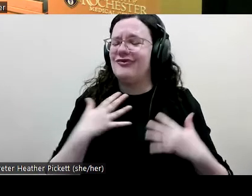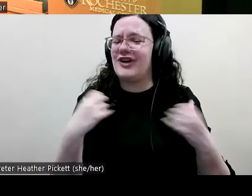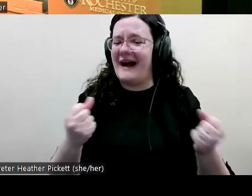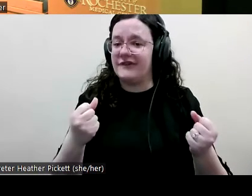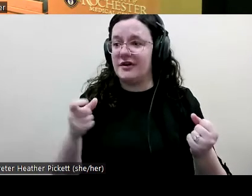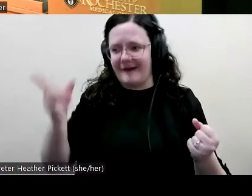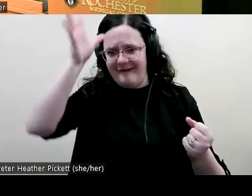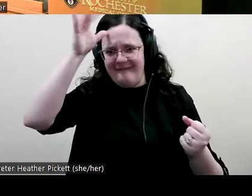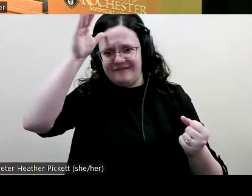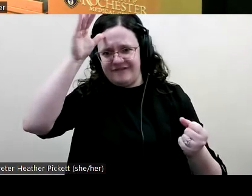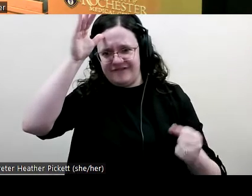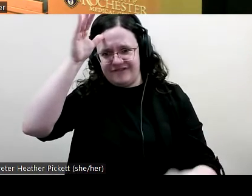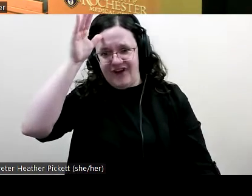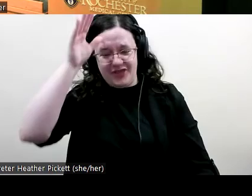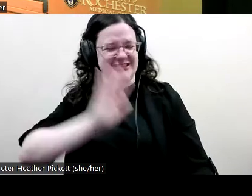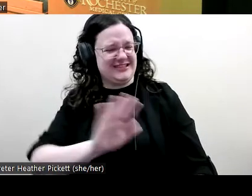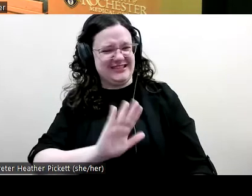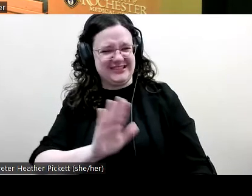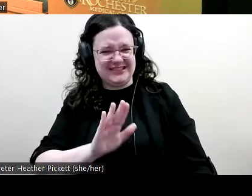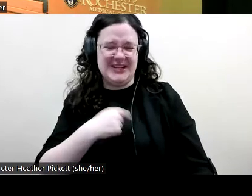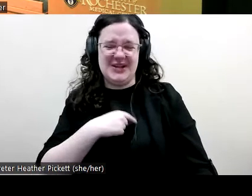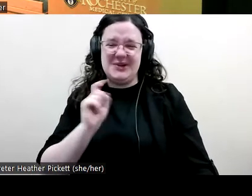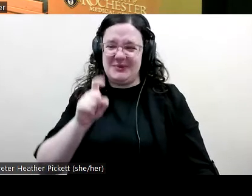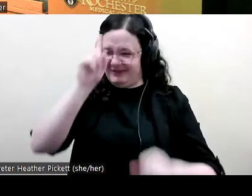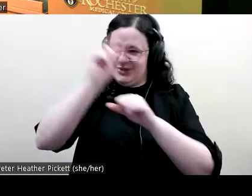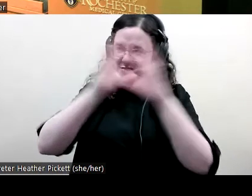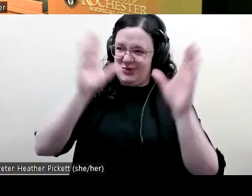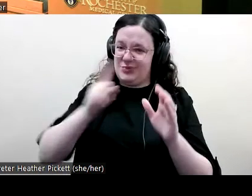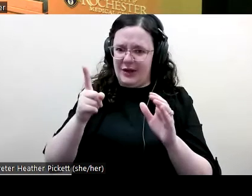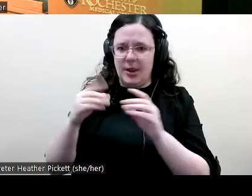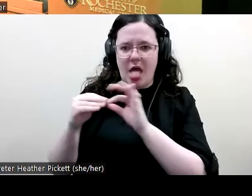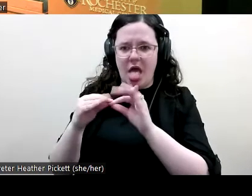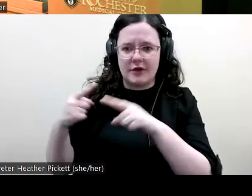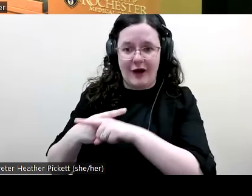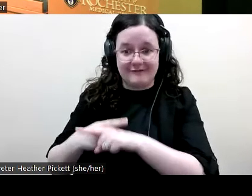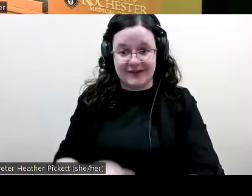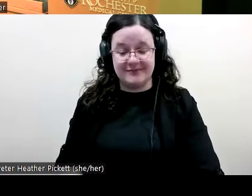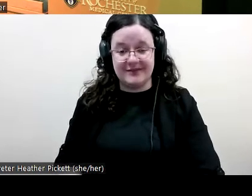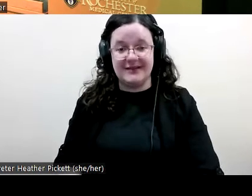can feel resentment um about how they're being paid attention to versus um their sibling who